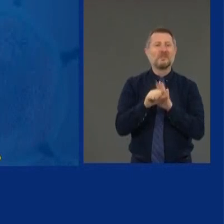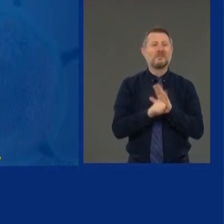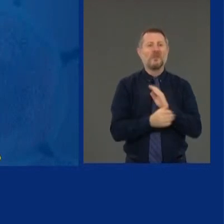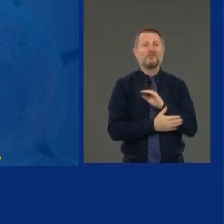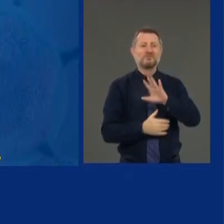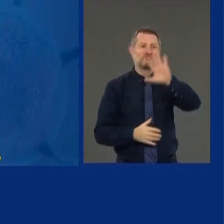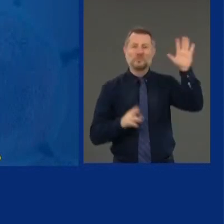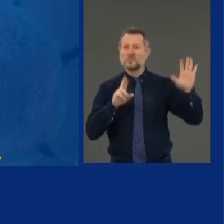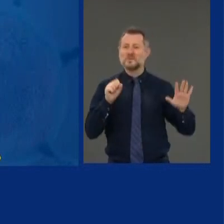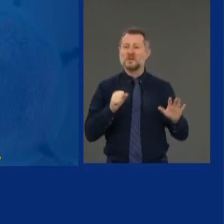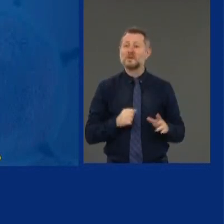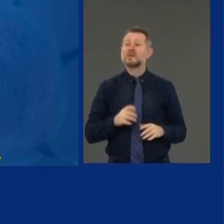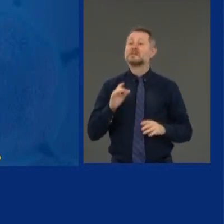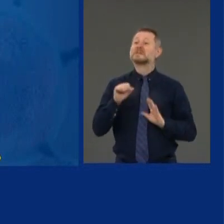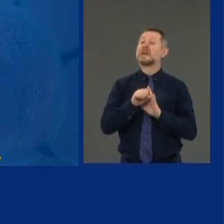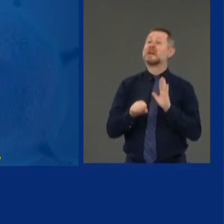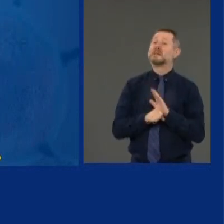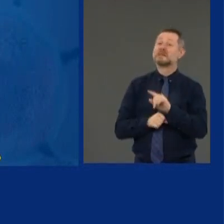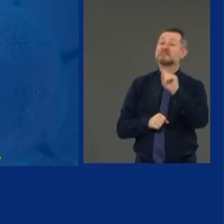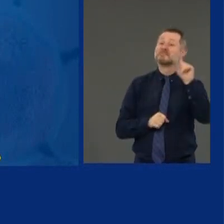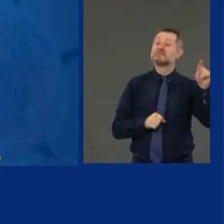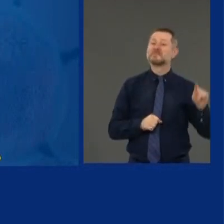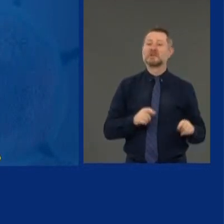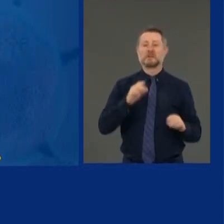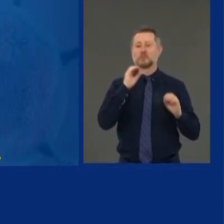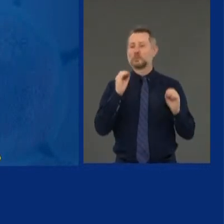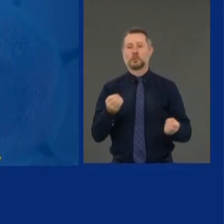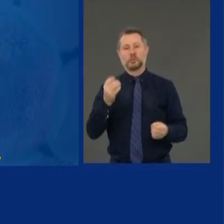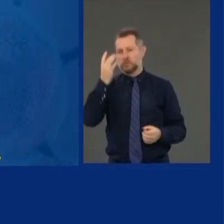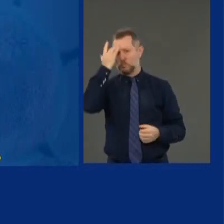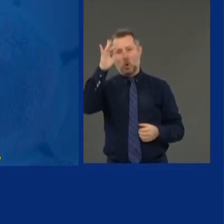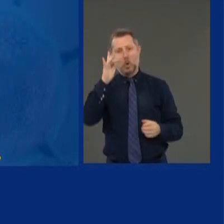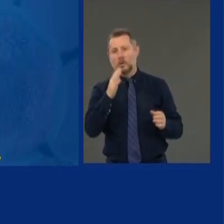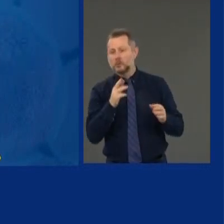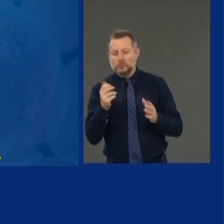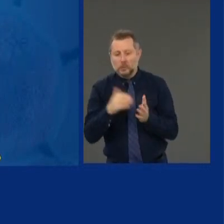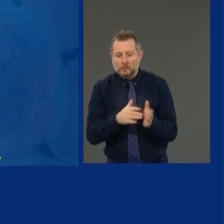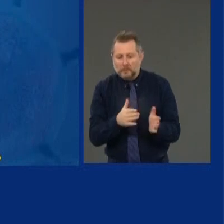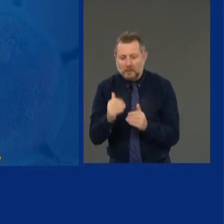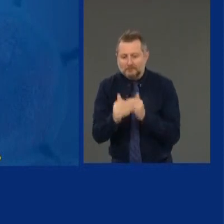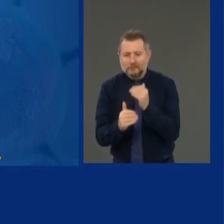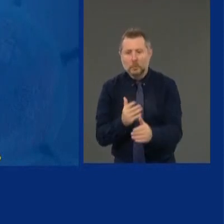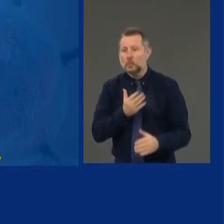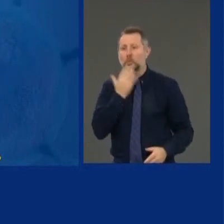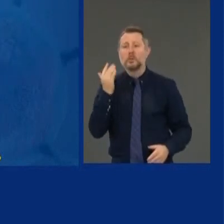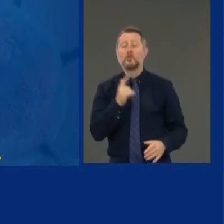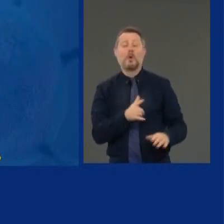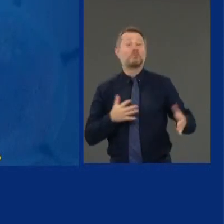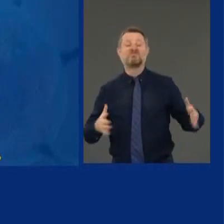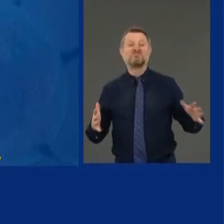IN 20 STATES ACROSS THE COUNTRY.